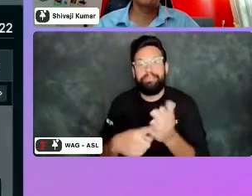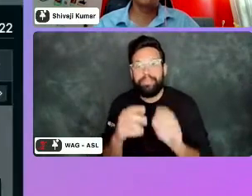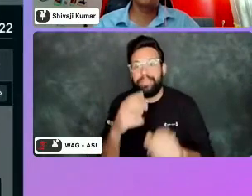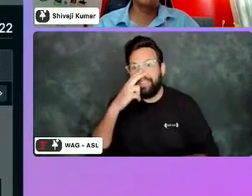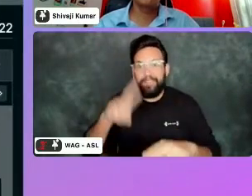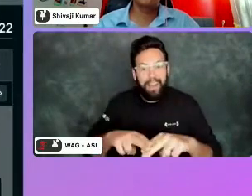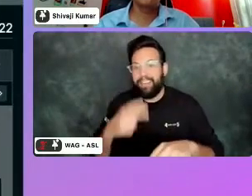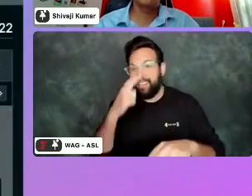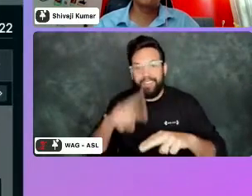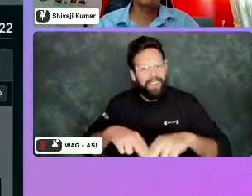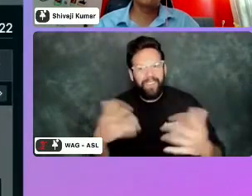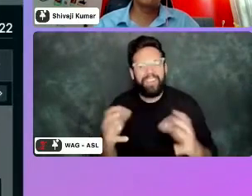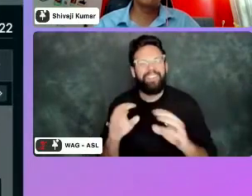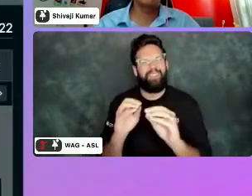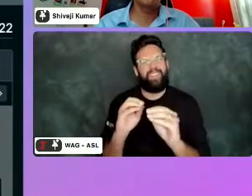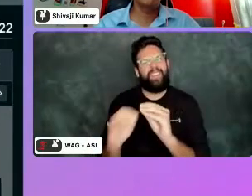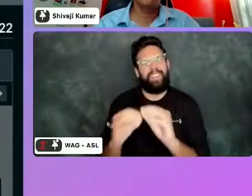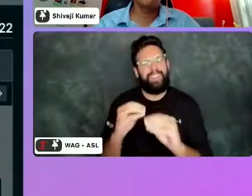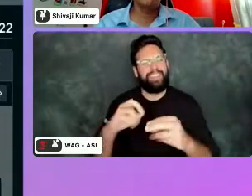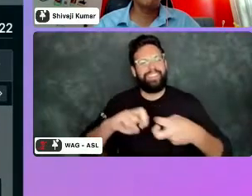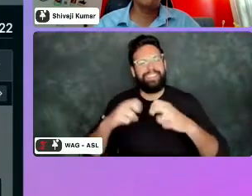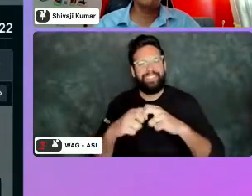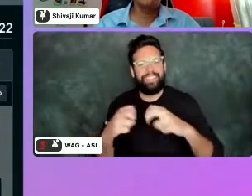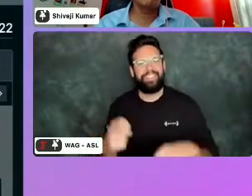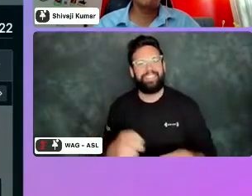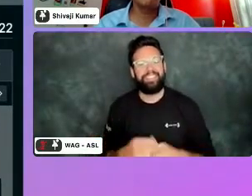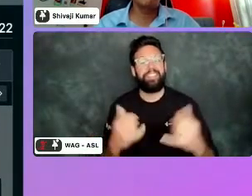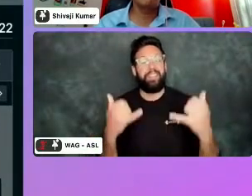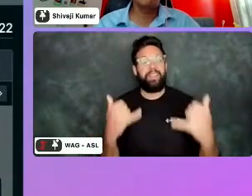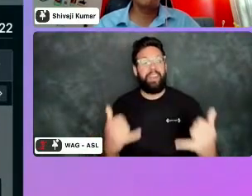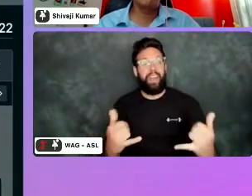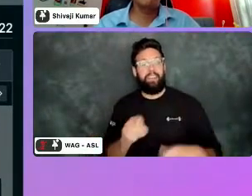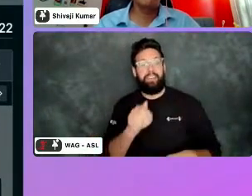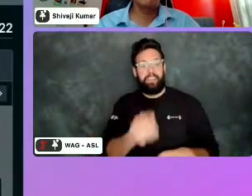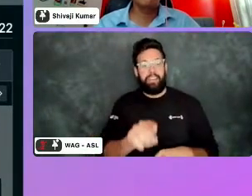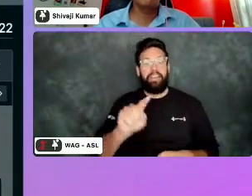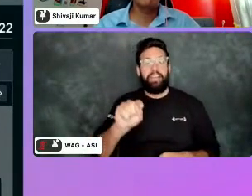So I'm gonna go back to my extension, I'm back in the tab, not the shared save test anymore.